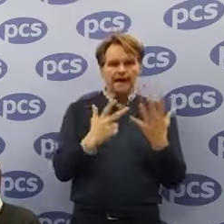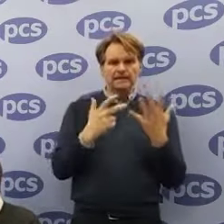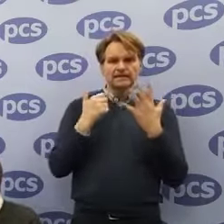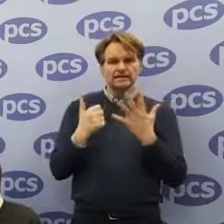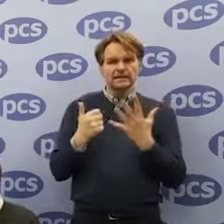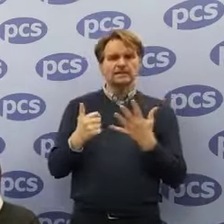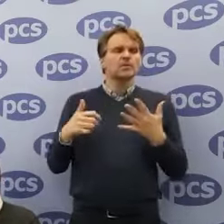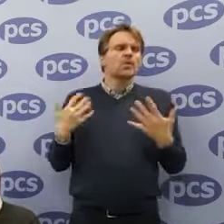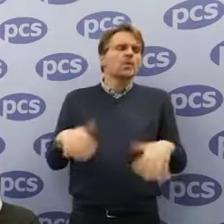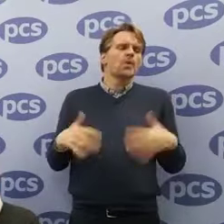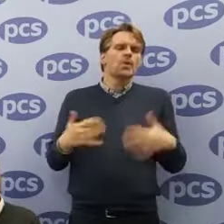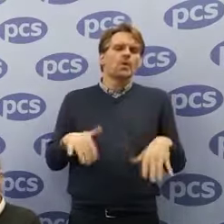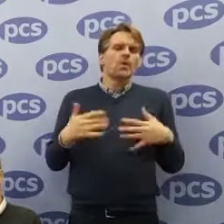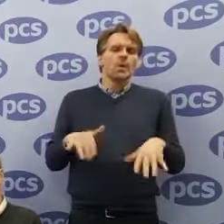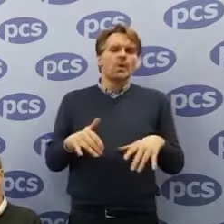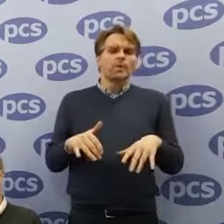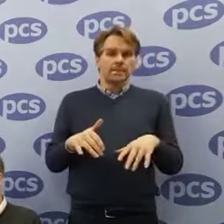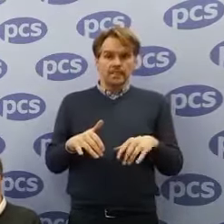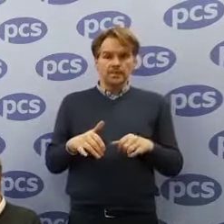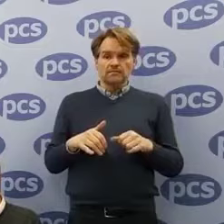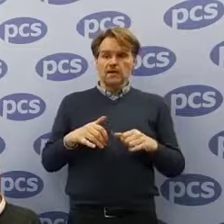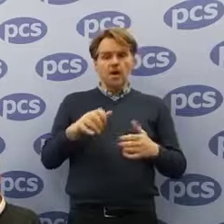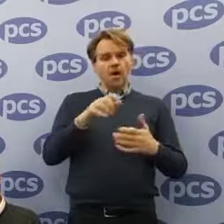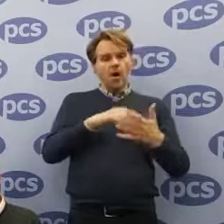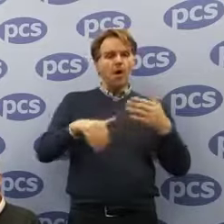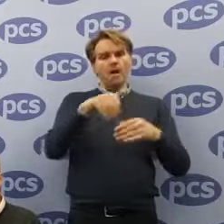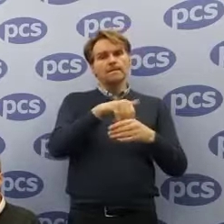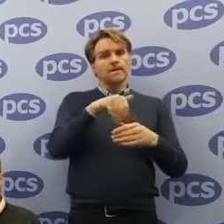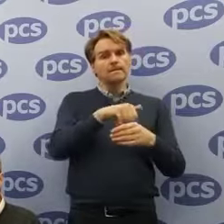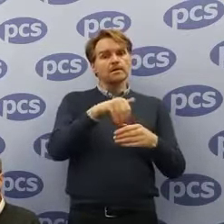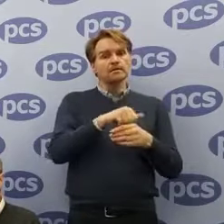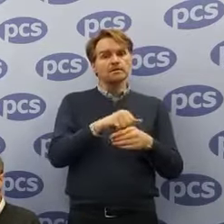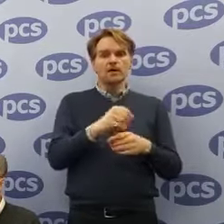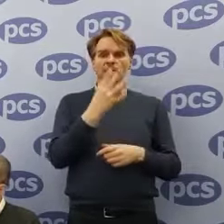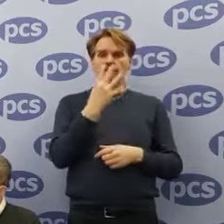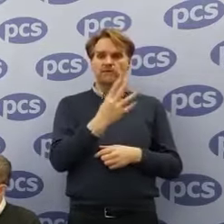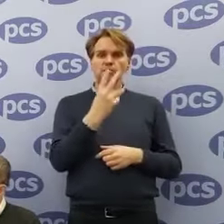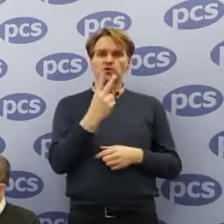turnout in the union's history - just shy of 42% and so we did incredibly well